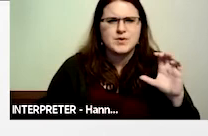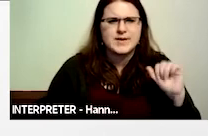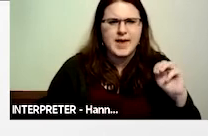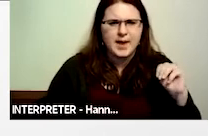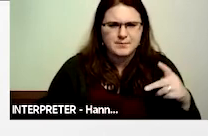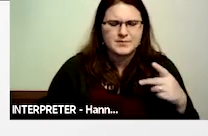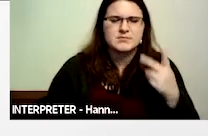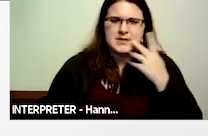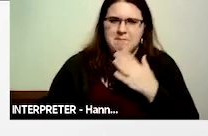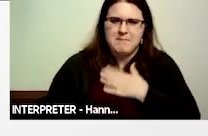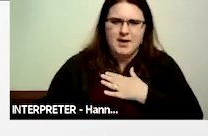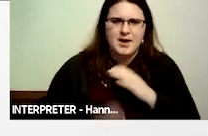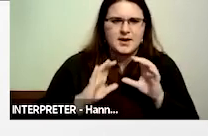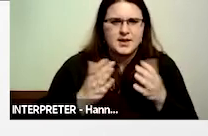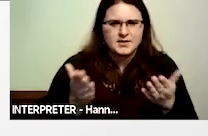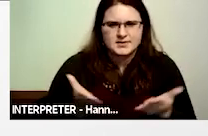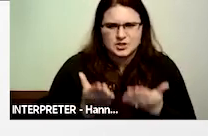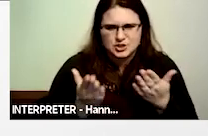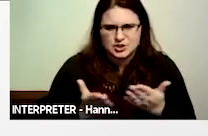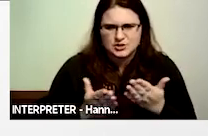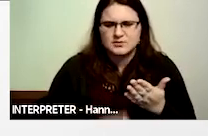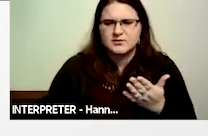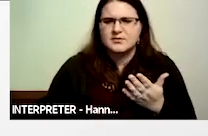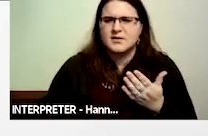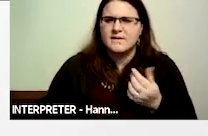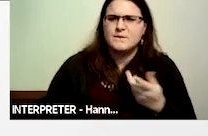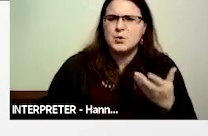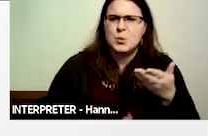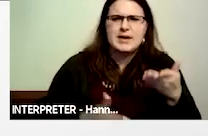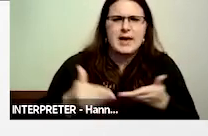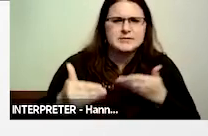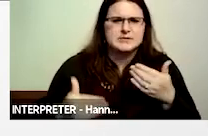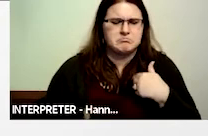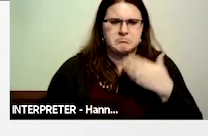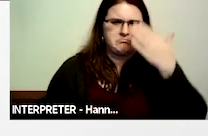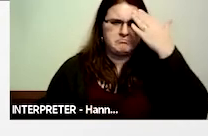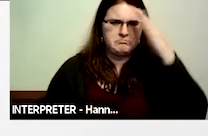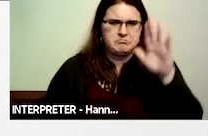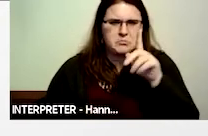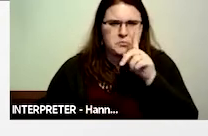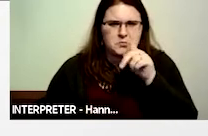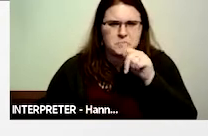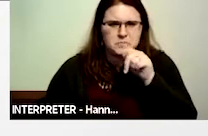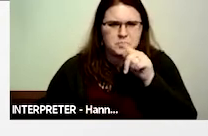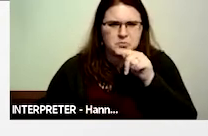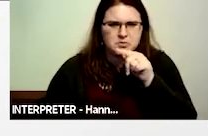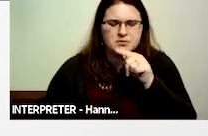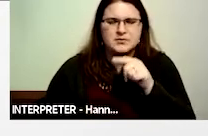Rick Mislan: And then I there's a couple of guests in here that I don't recognize. So let's kind of go through this. Right. I mean,